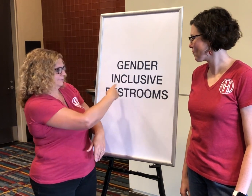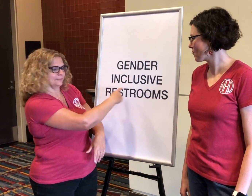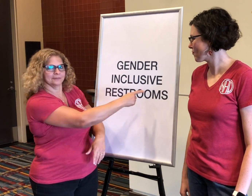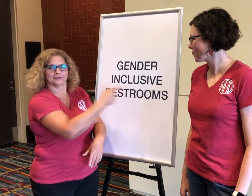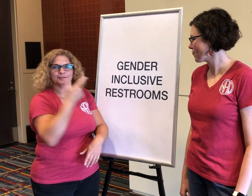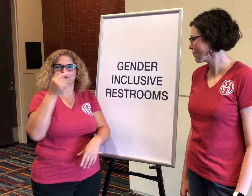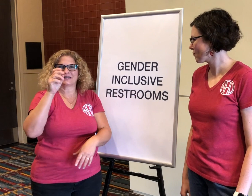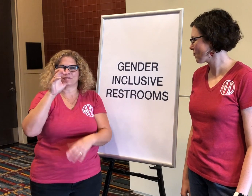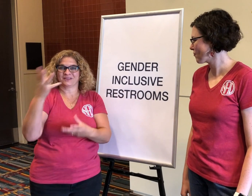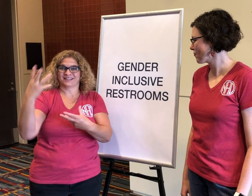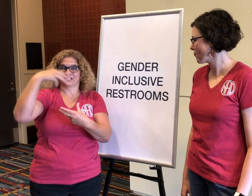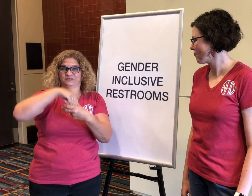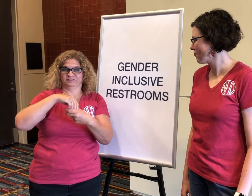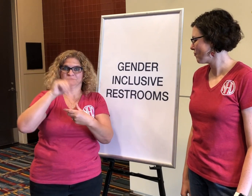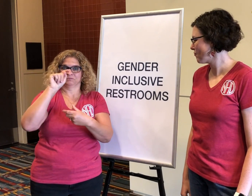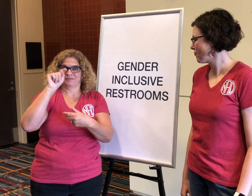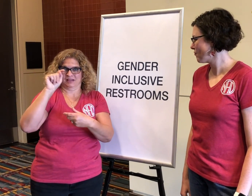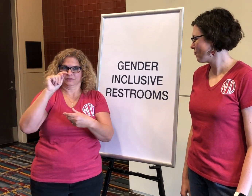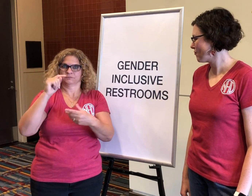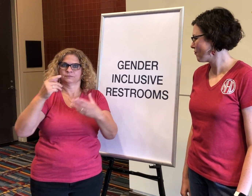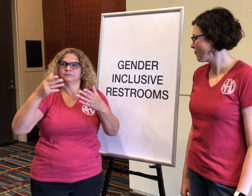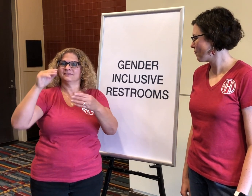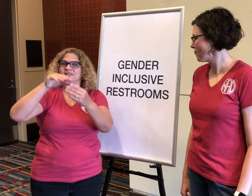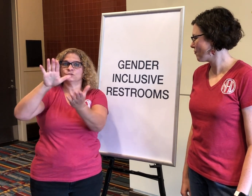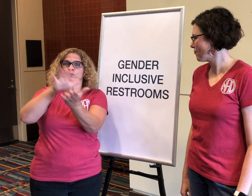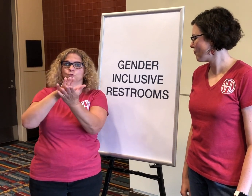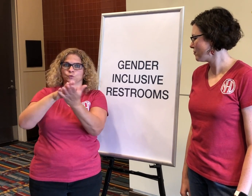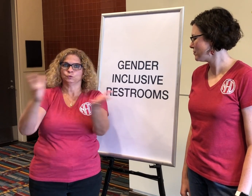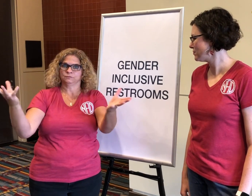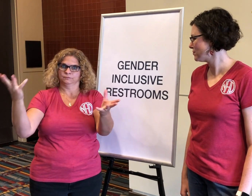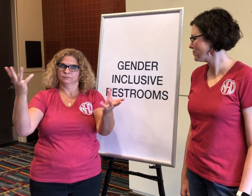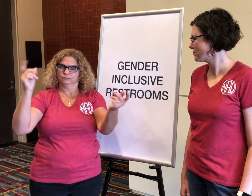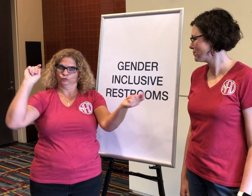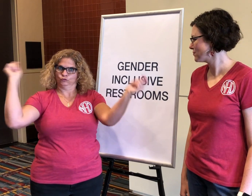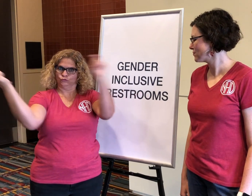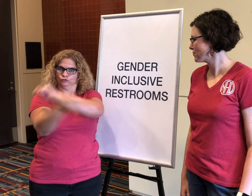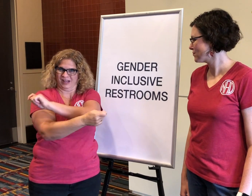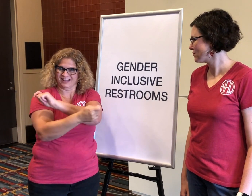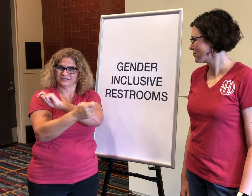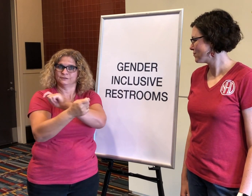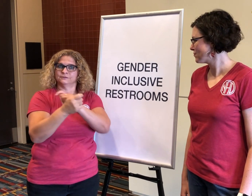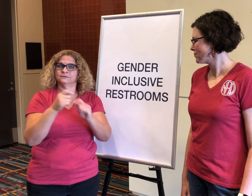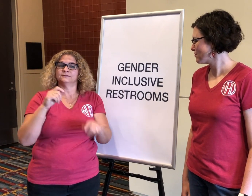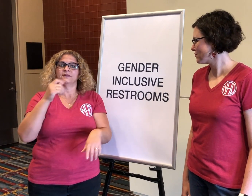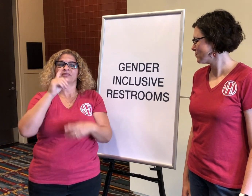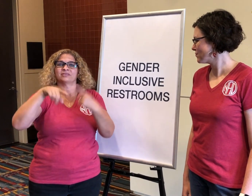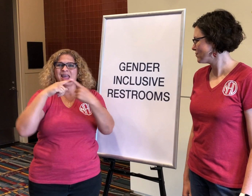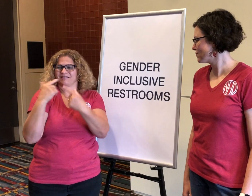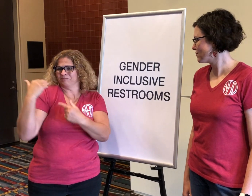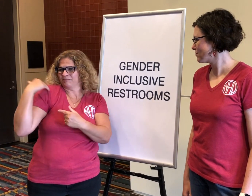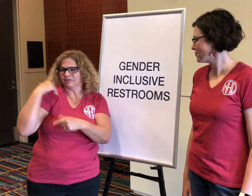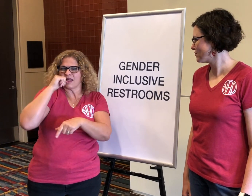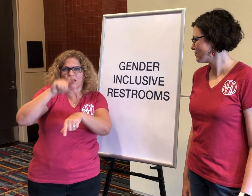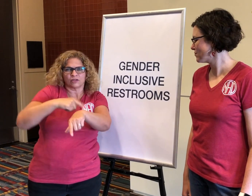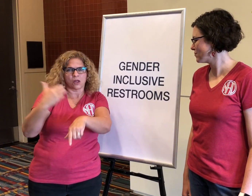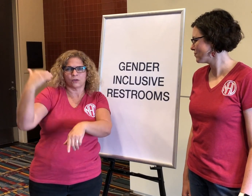that schools would be changing their bathroom policies to be gender inclusive.